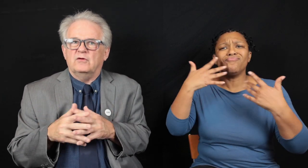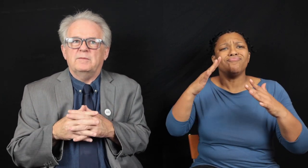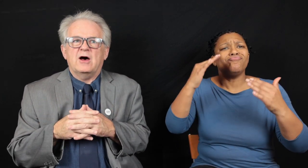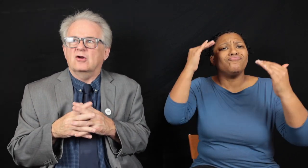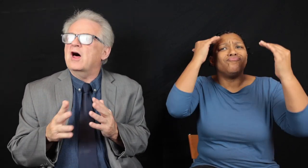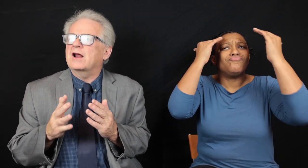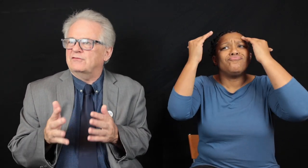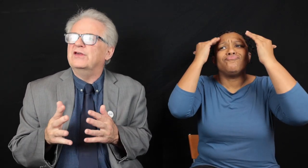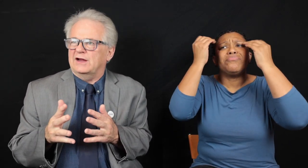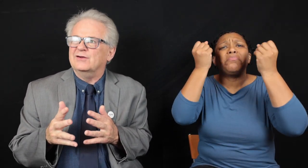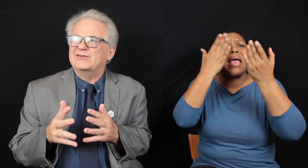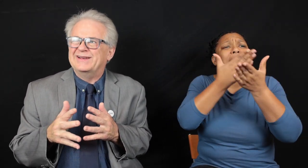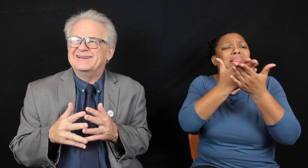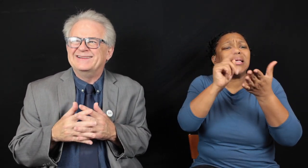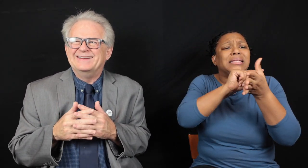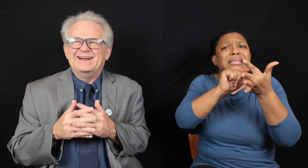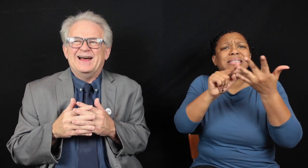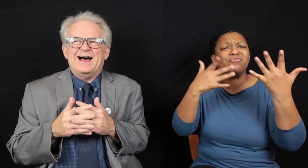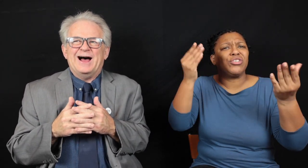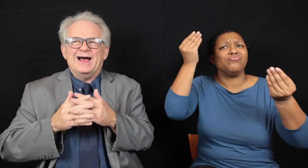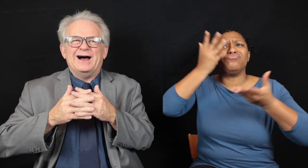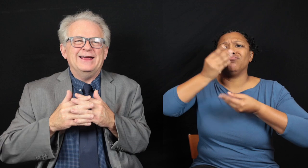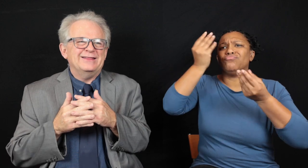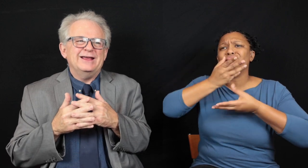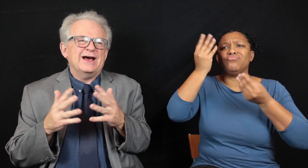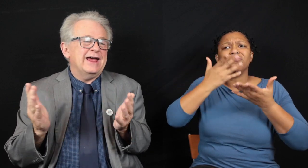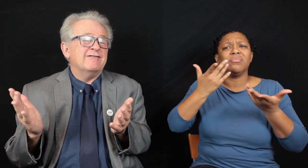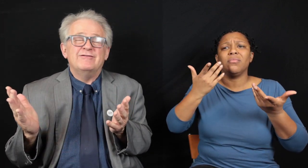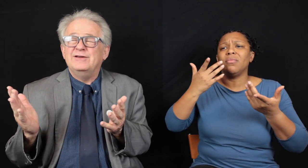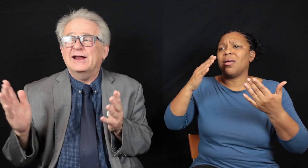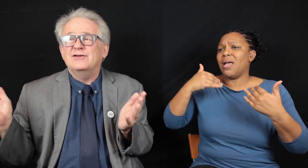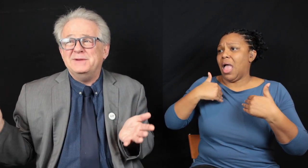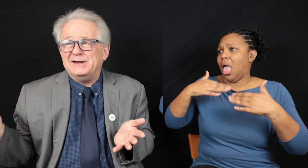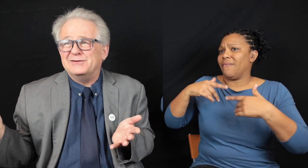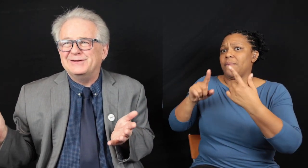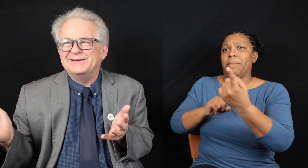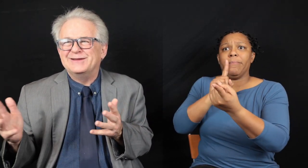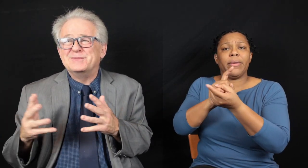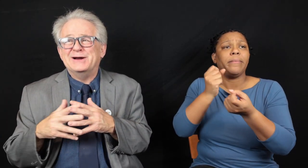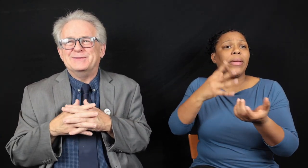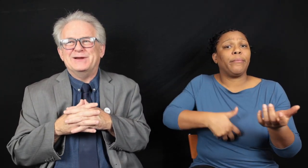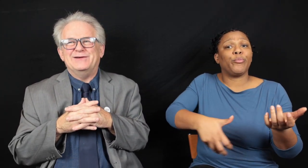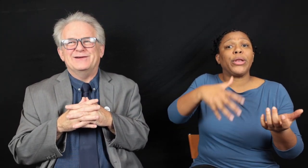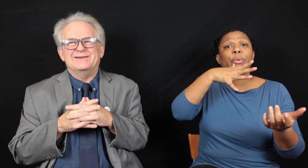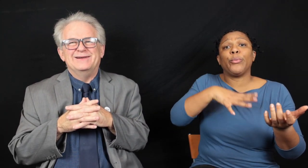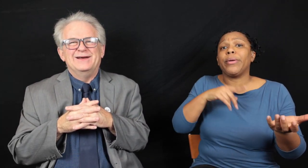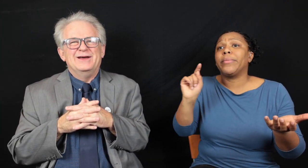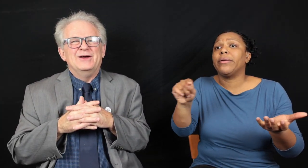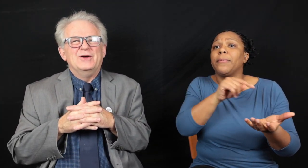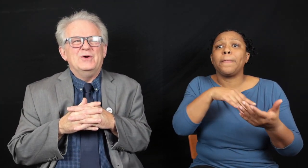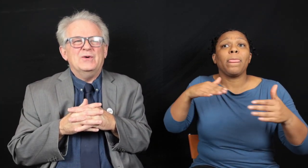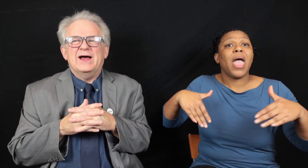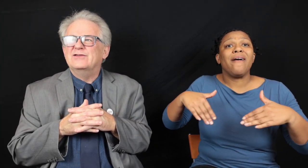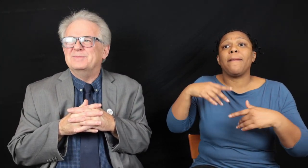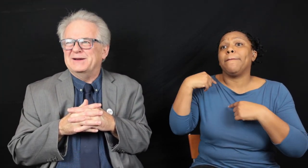about a lot of things. I think I have yet to meet the pregnant patient who hasn’t been concerned